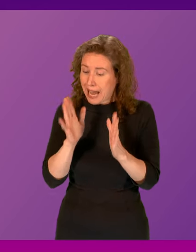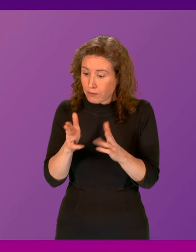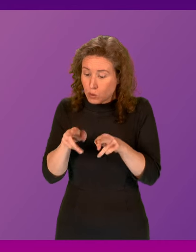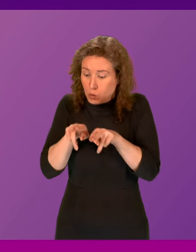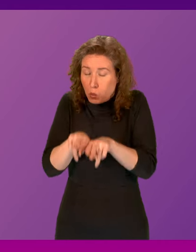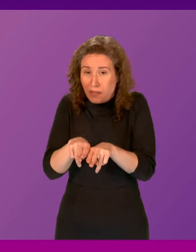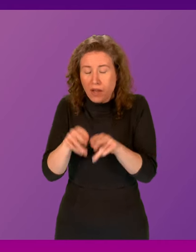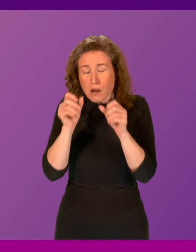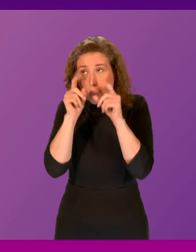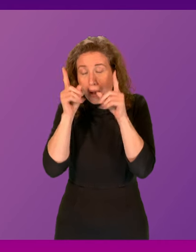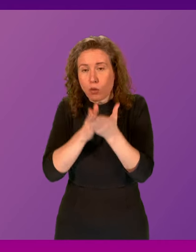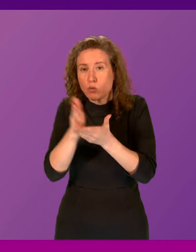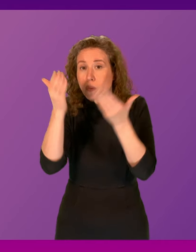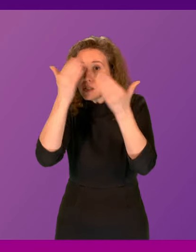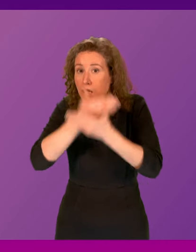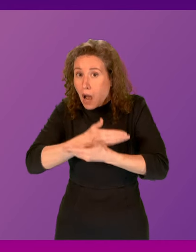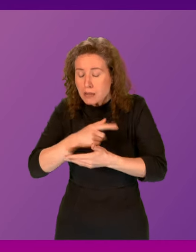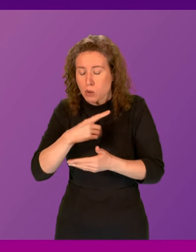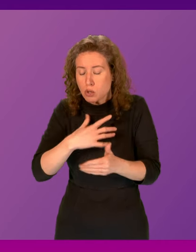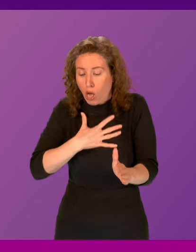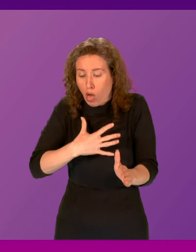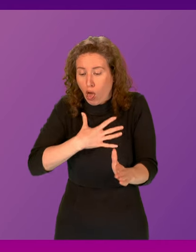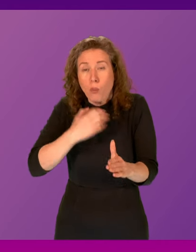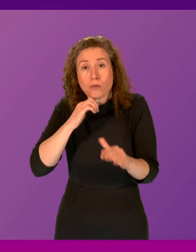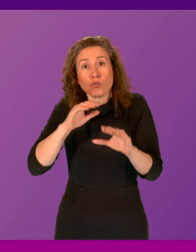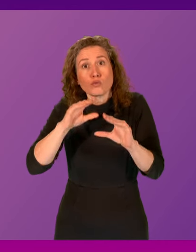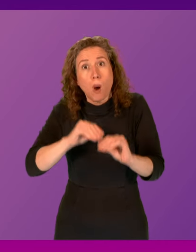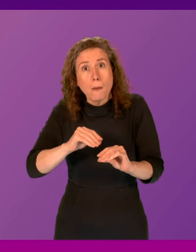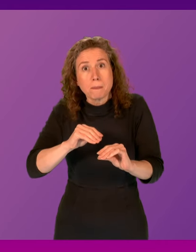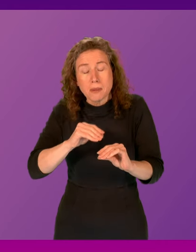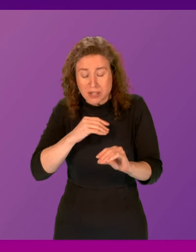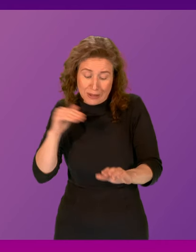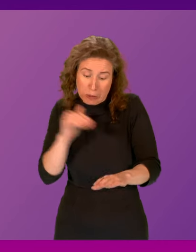him during the night, because his breathing stops and she has to nudge him in order to